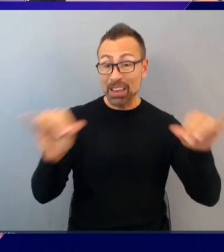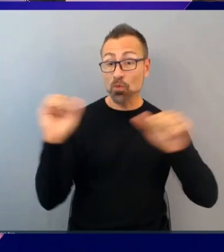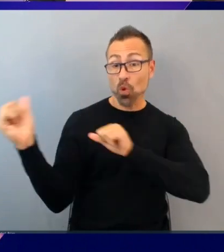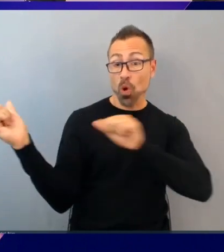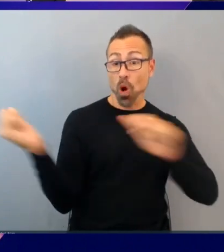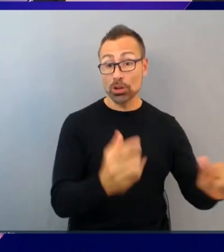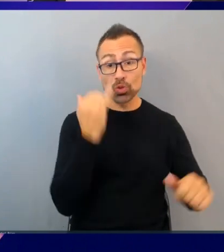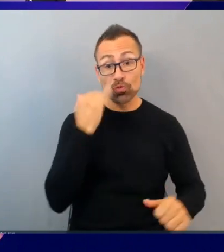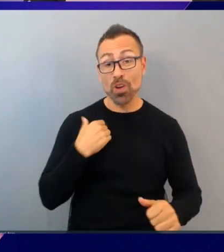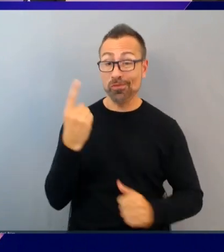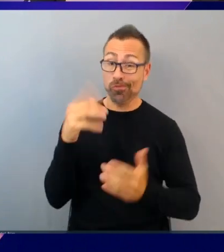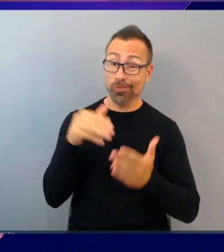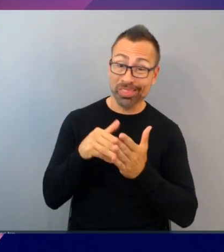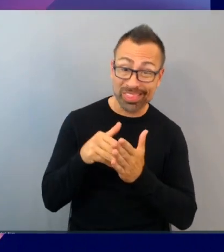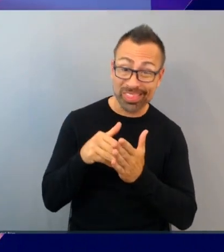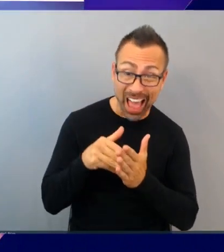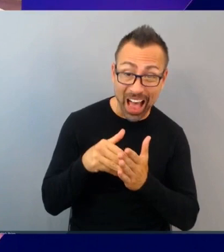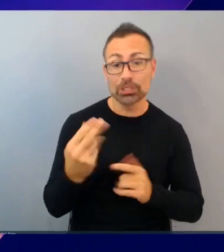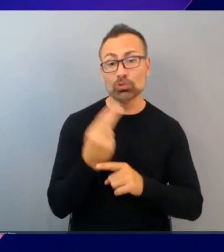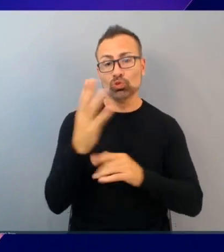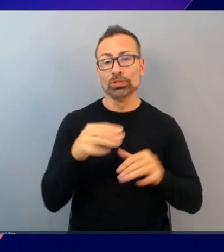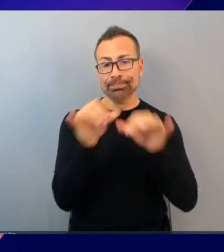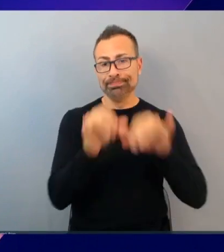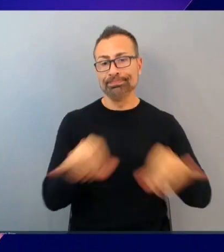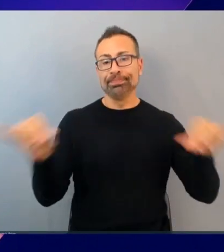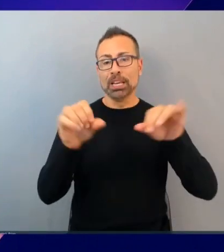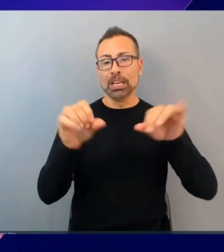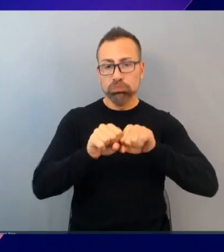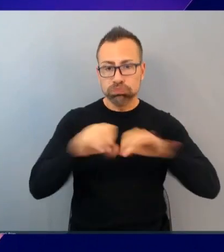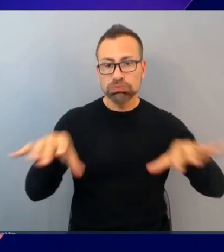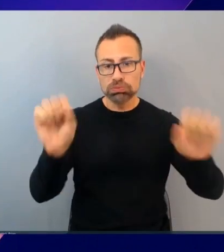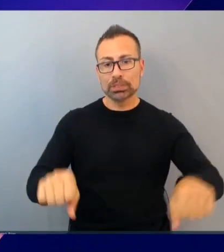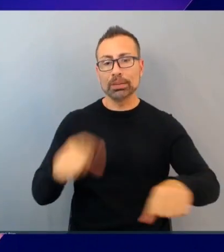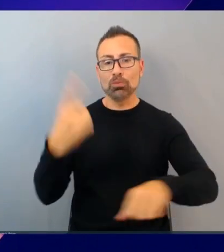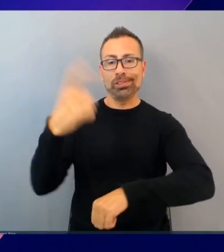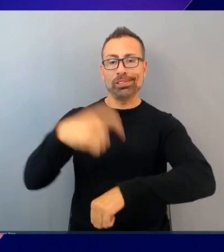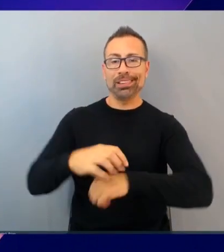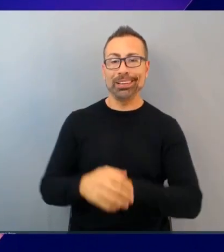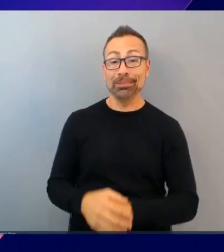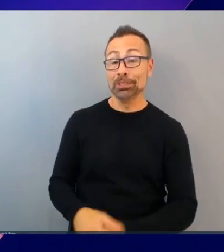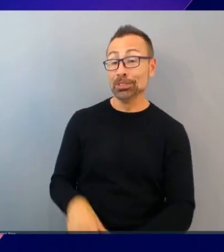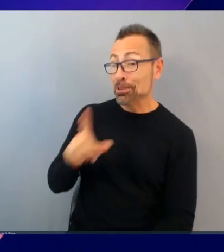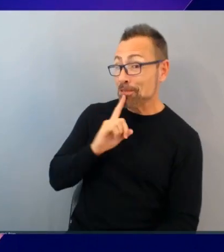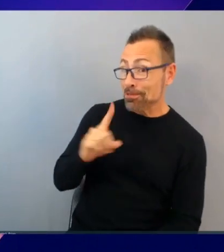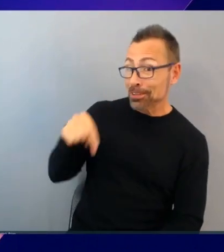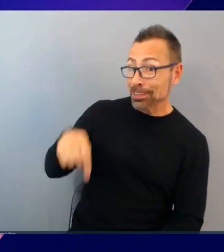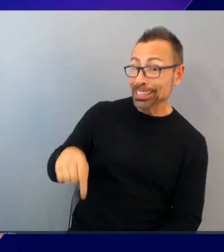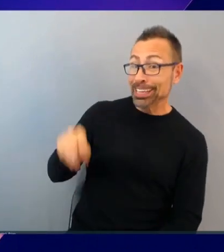So you're just putting the training wheels, ML pun- Exactly. On the bicycle so that people don't go crazy,